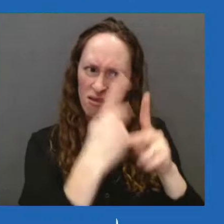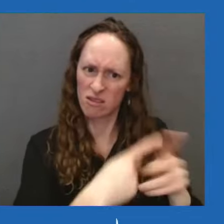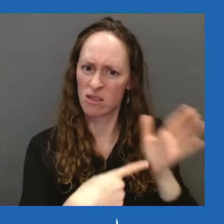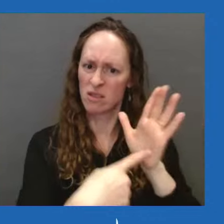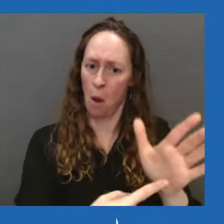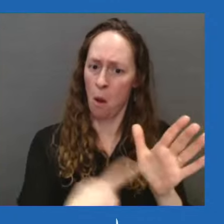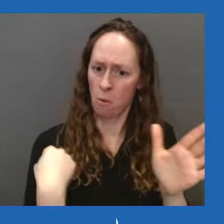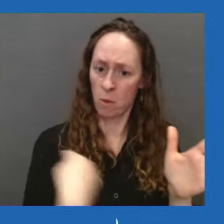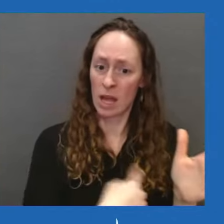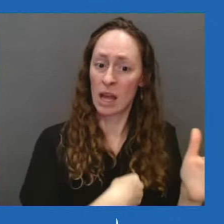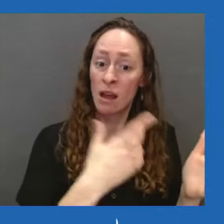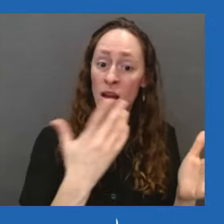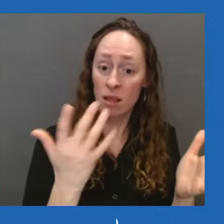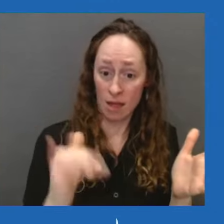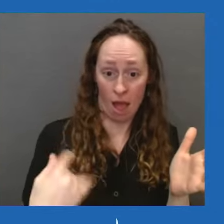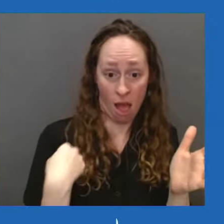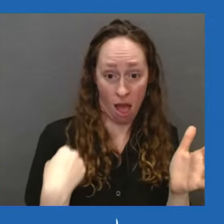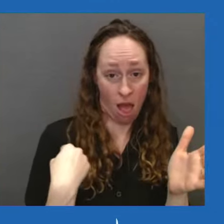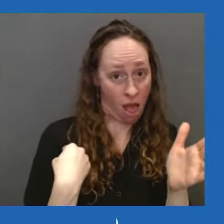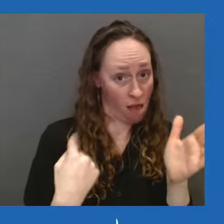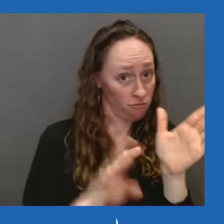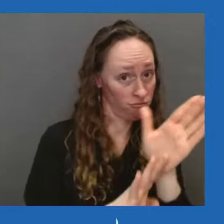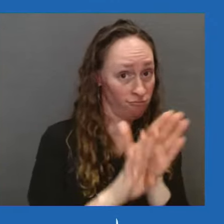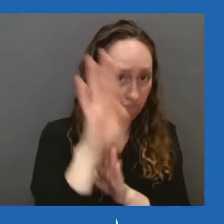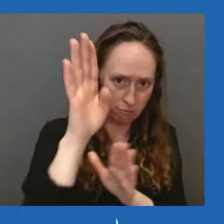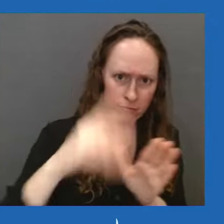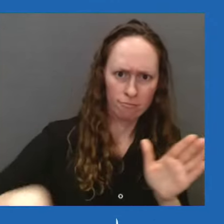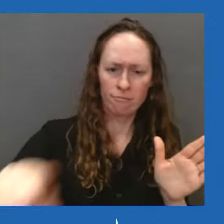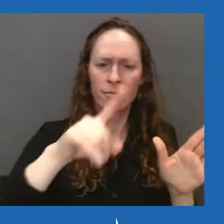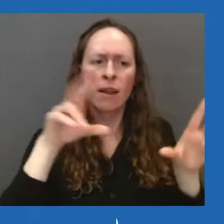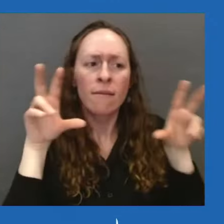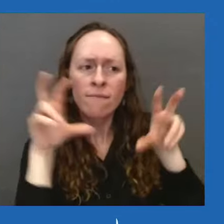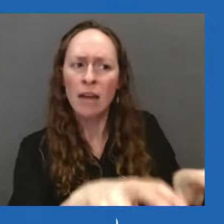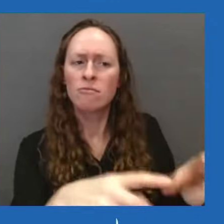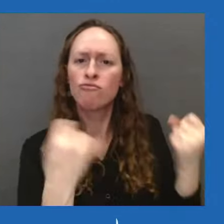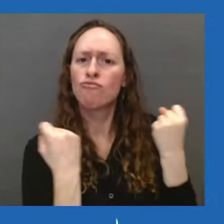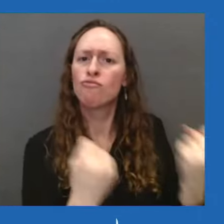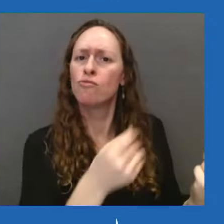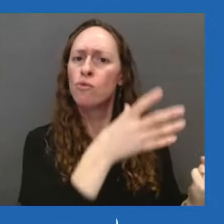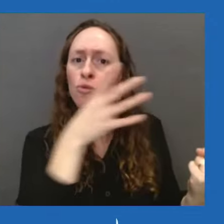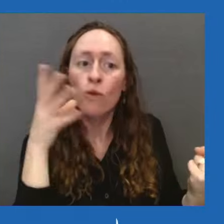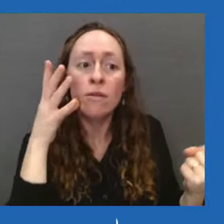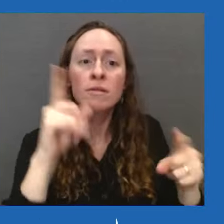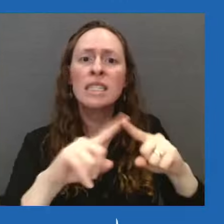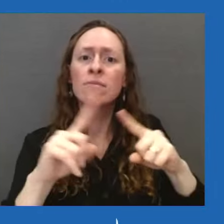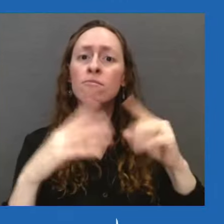Since I signed the law, 99 percent of clean energy investments in Colorado